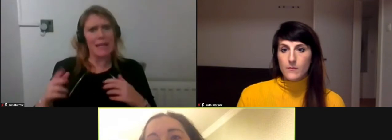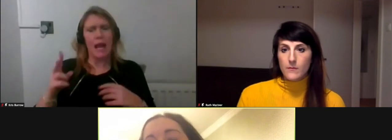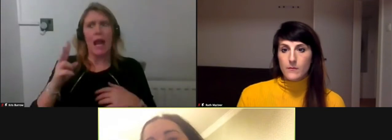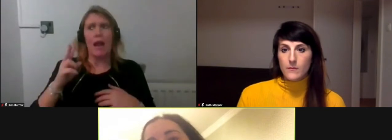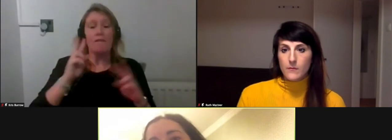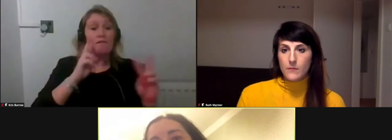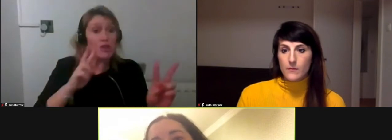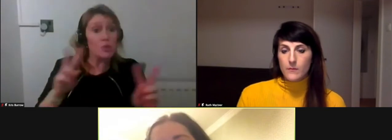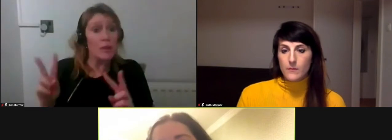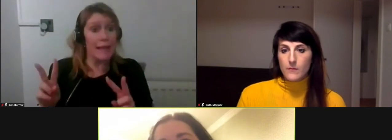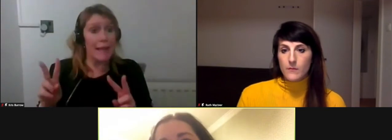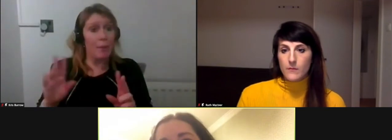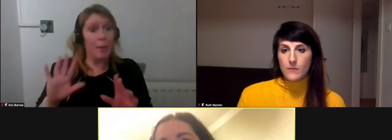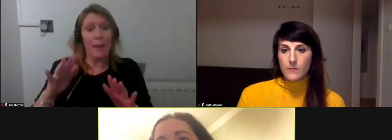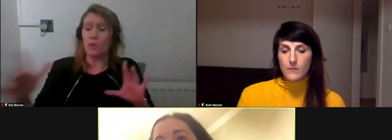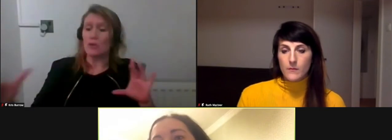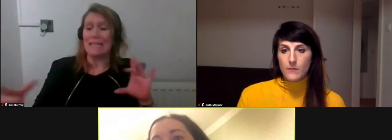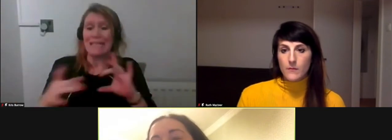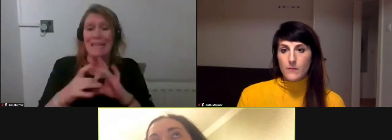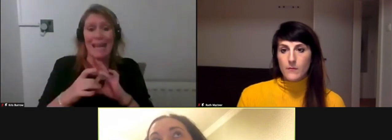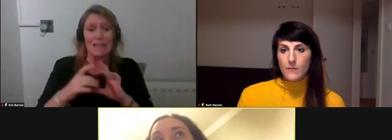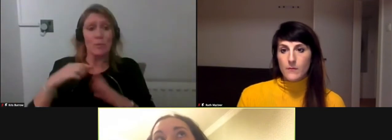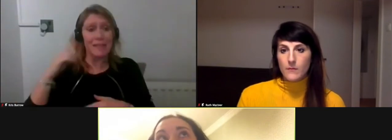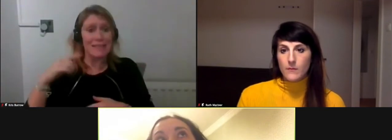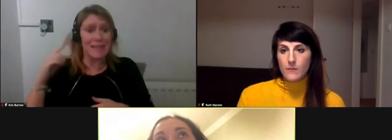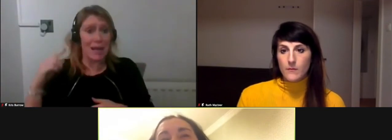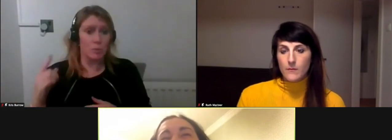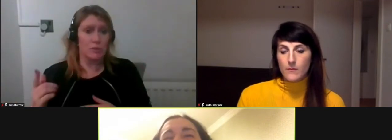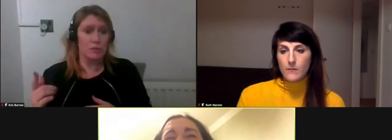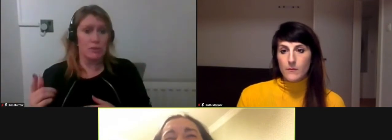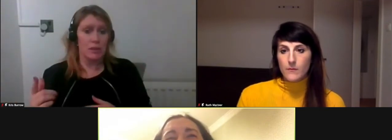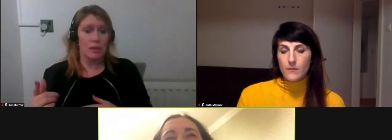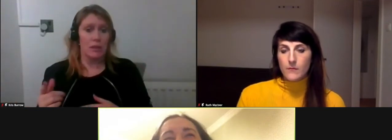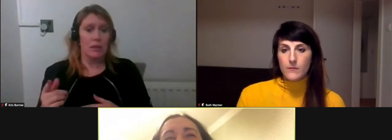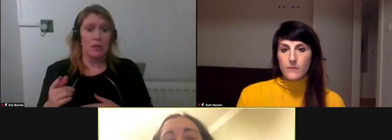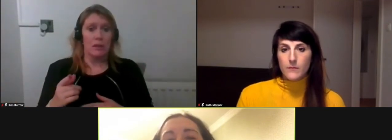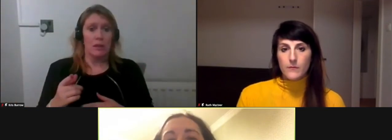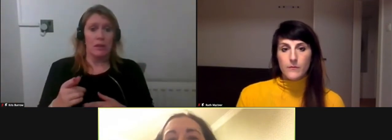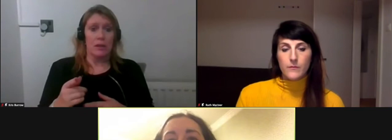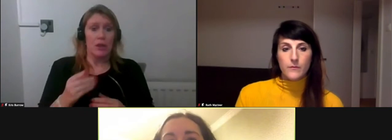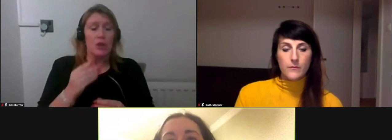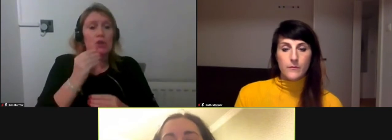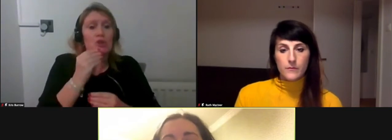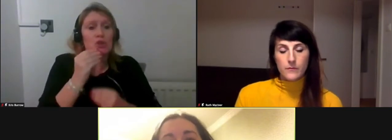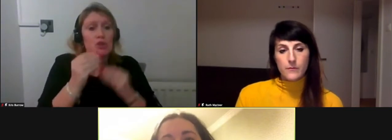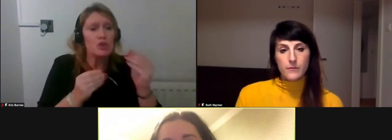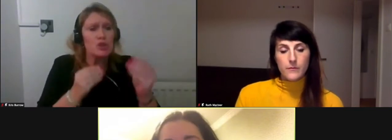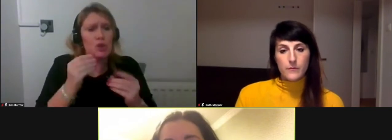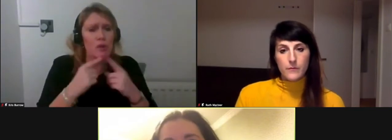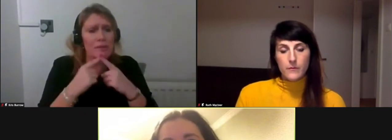sounds -- because you couldn't see what he